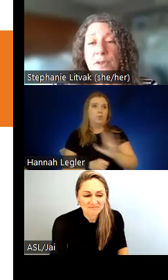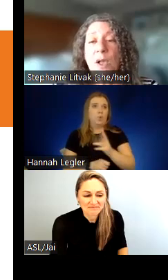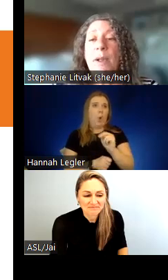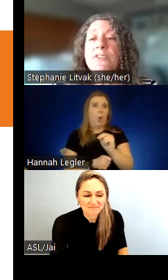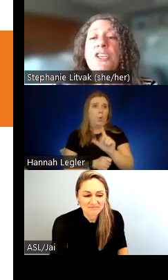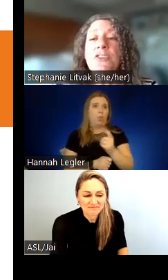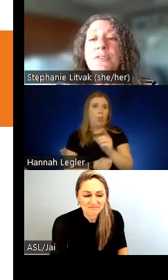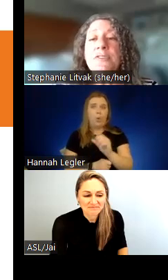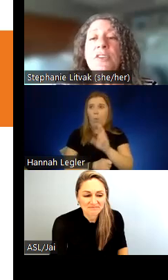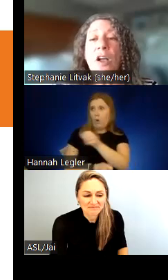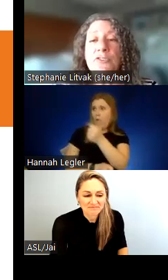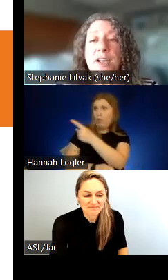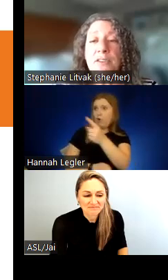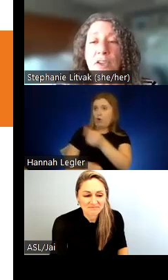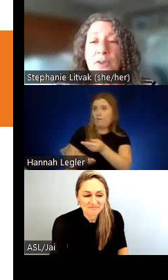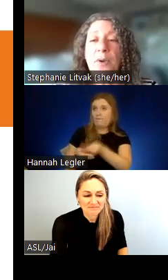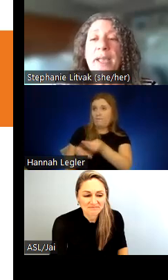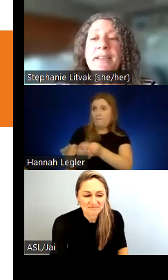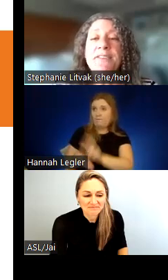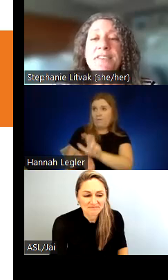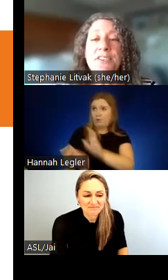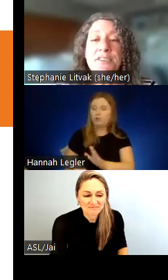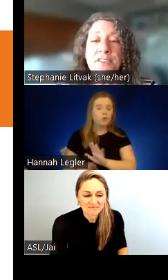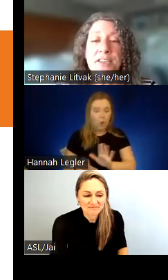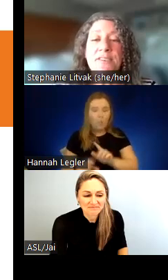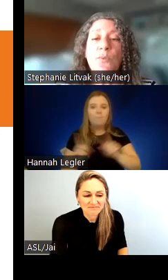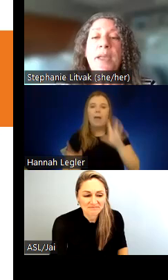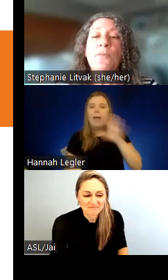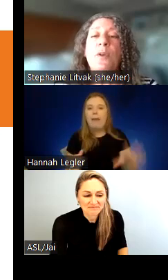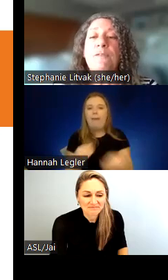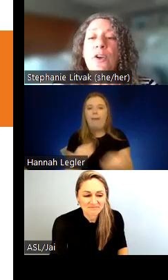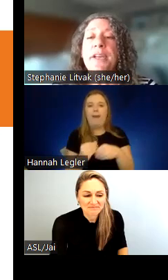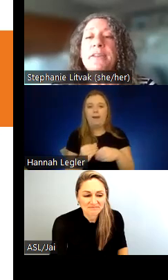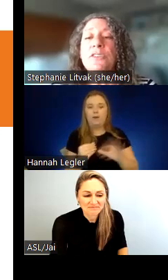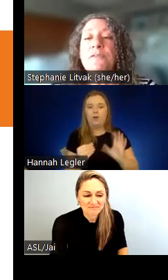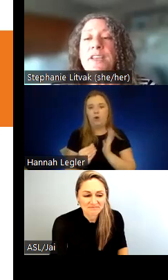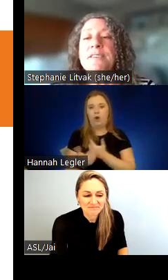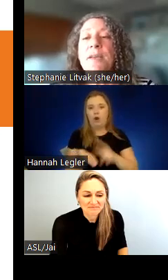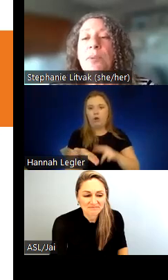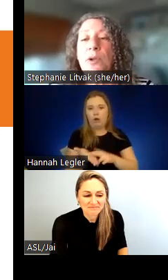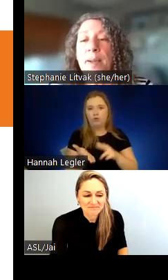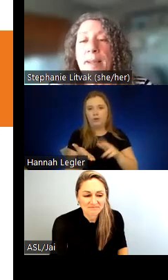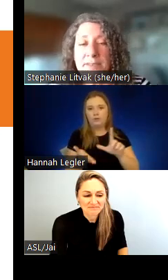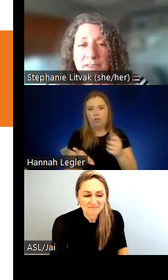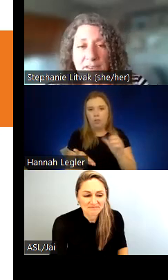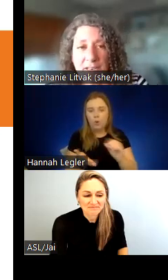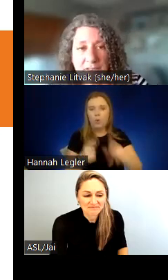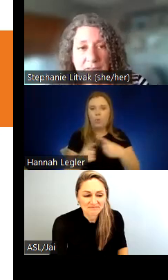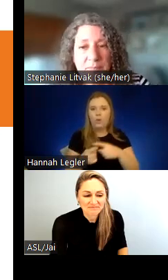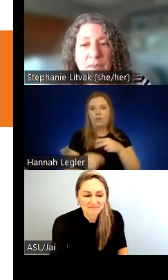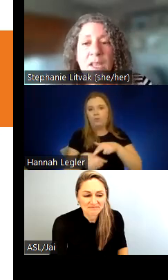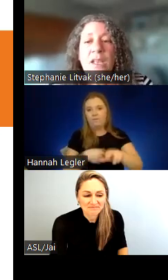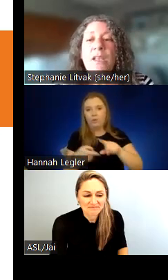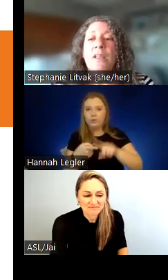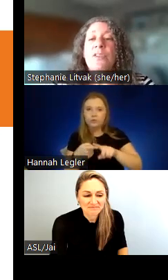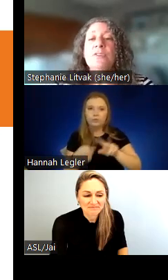But to use the contract logo in addition to these when referring to VSA Program activities.